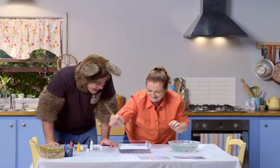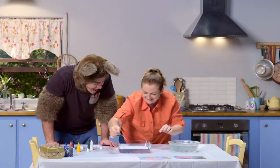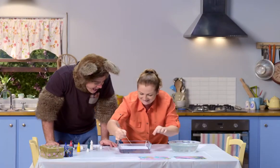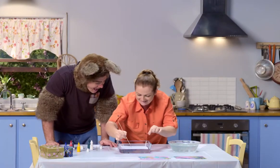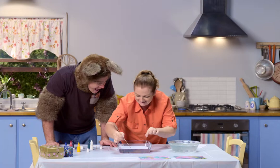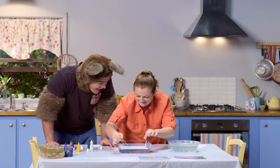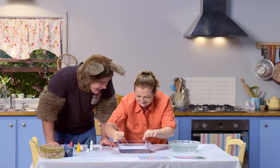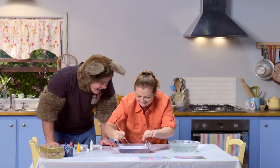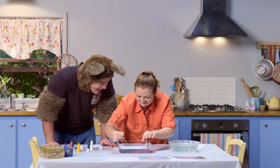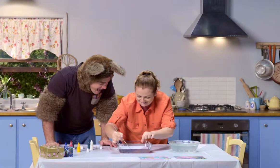Ha-ha...